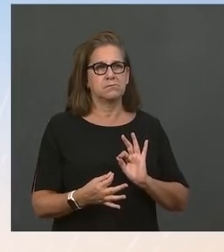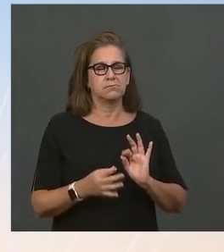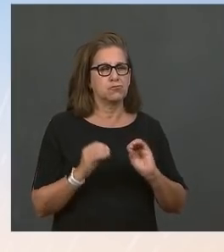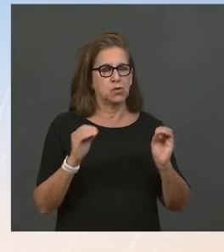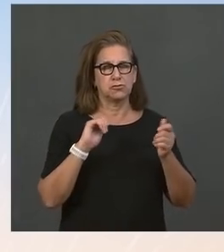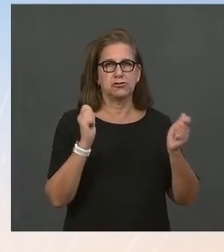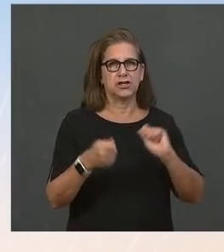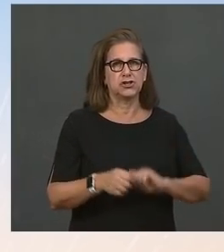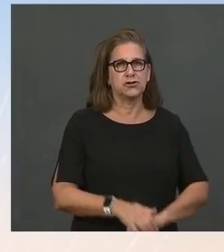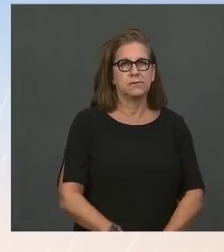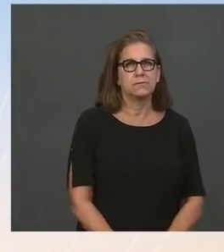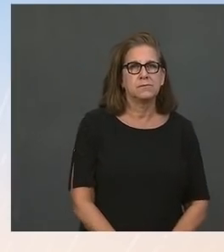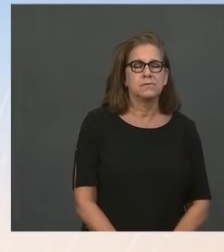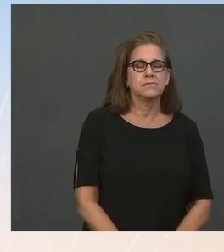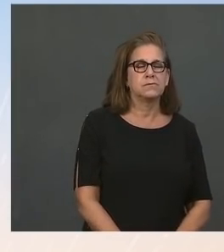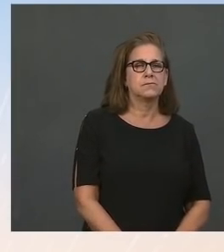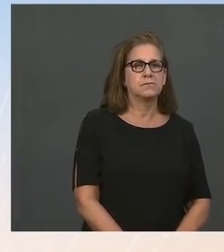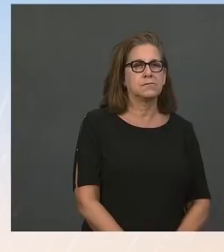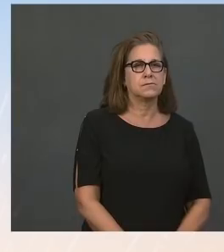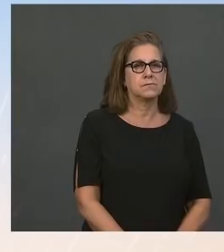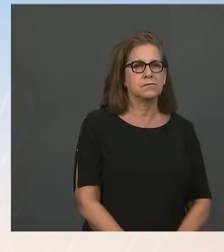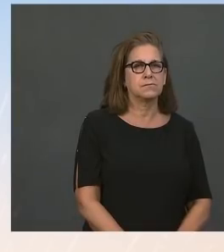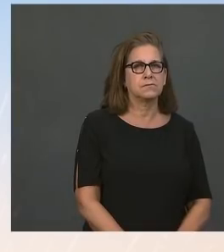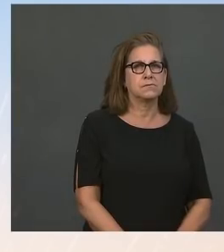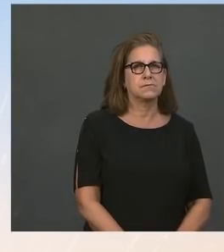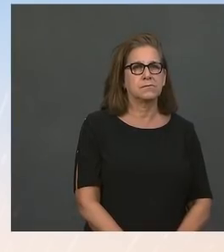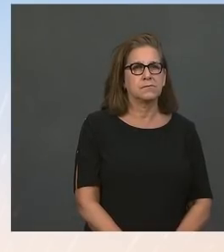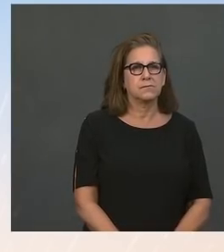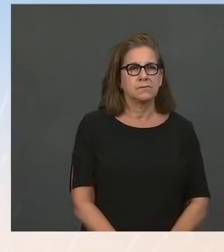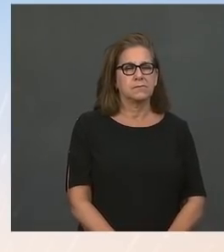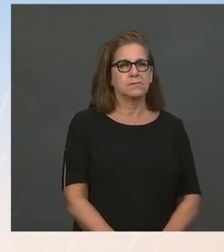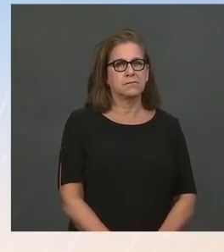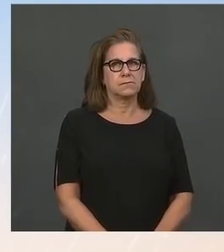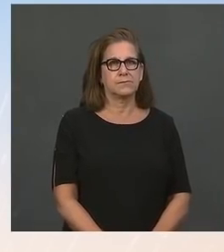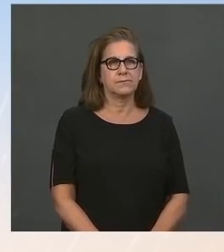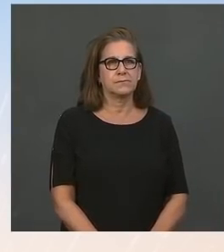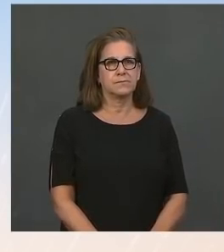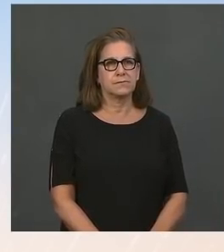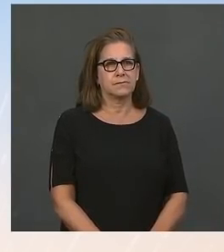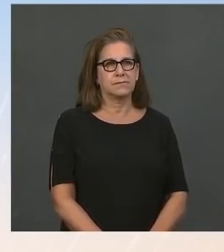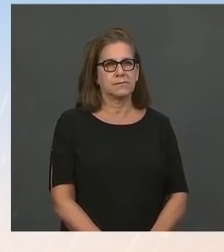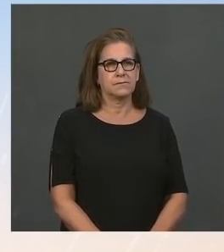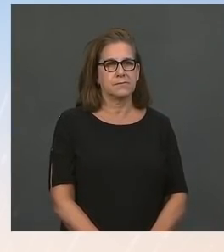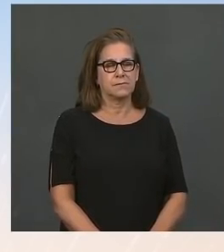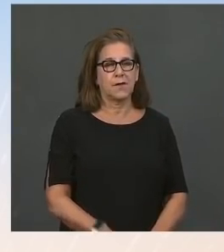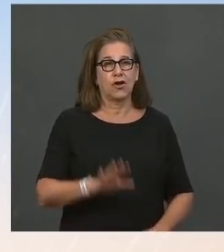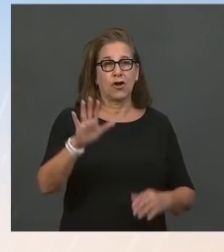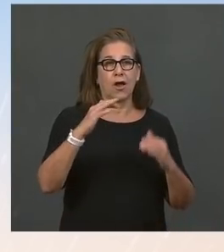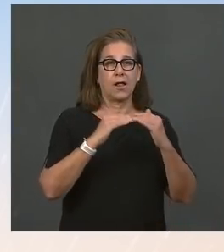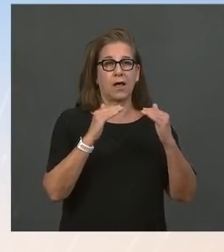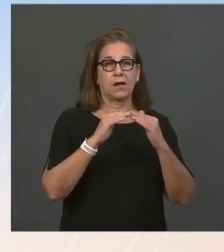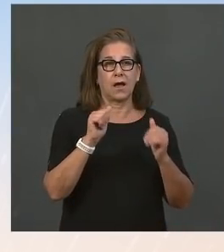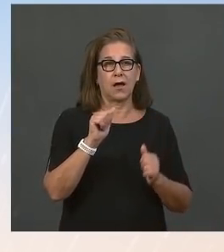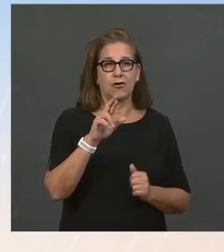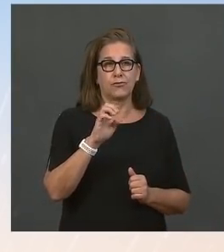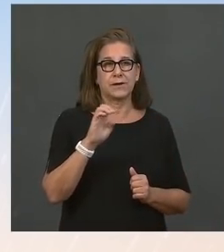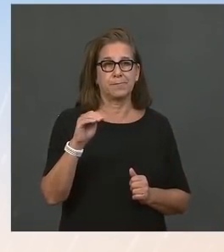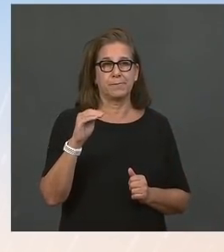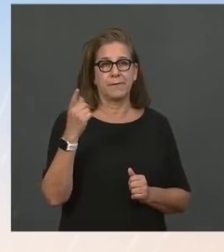a follow-up from yesterday. Your colleague, Karine, said: Last year, under Trump, during the holidays, "families were facing down a dark winter